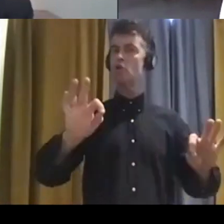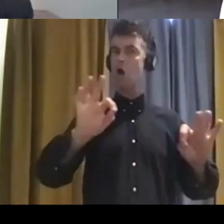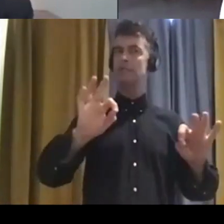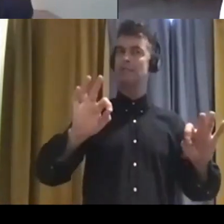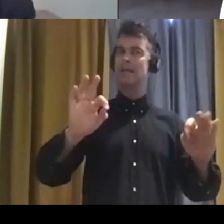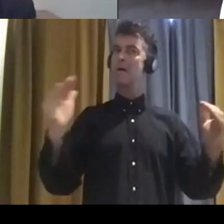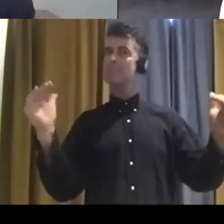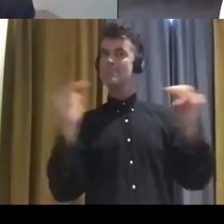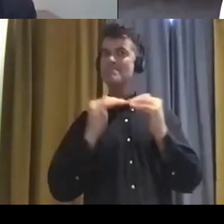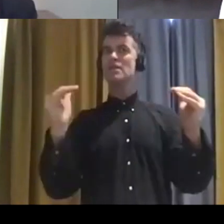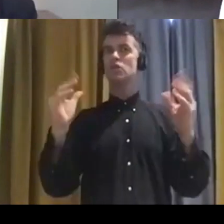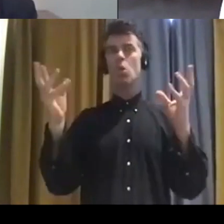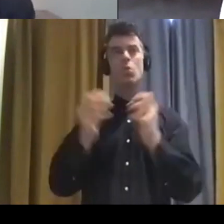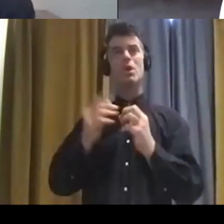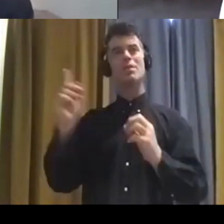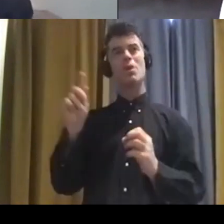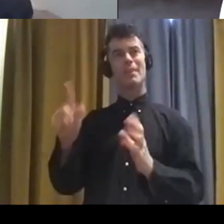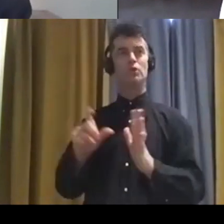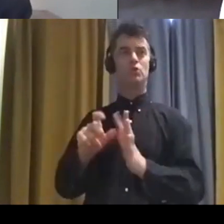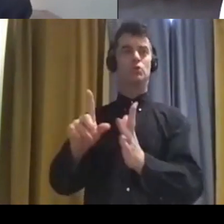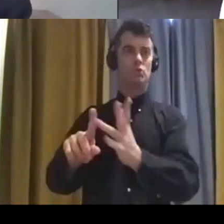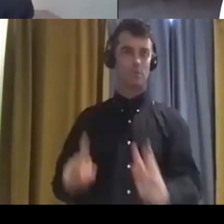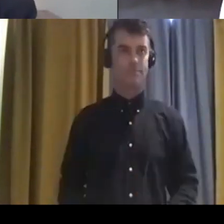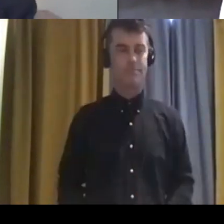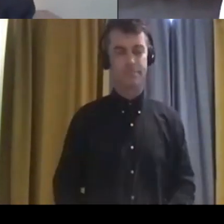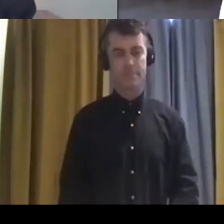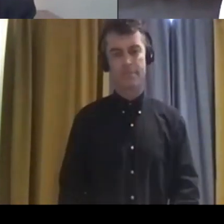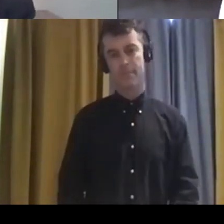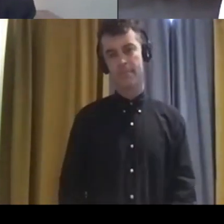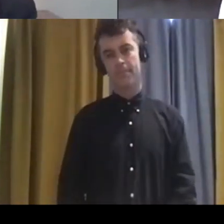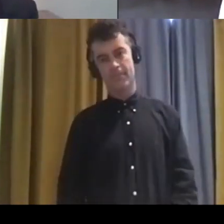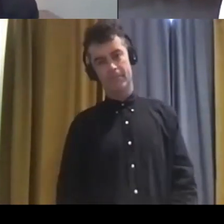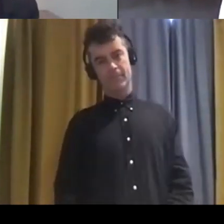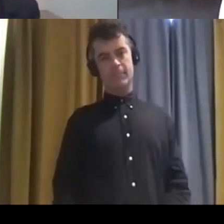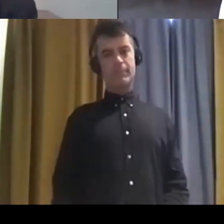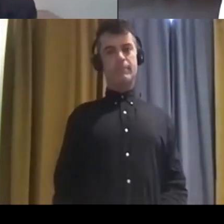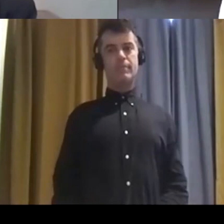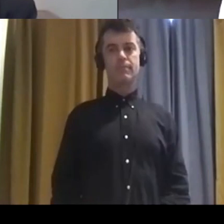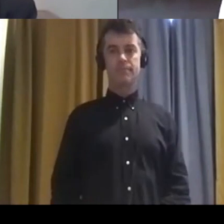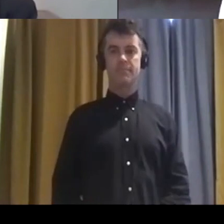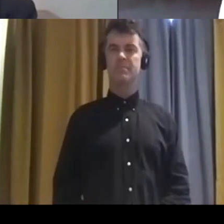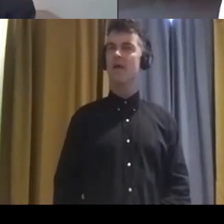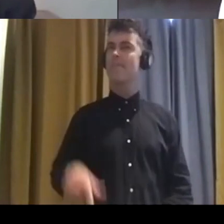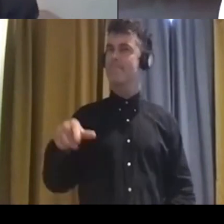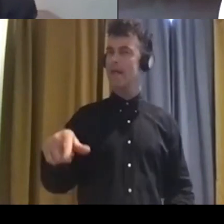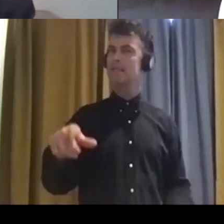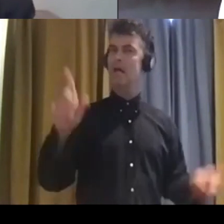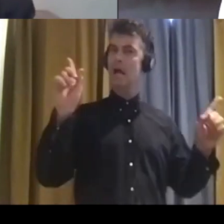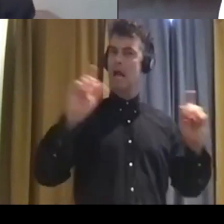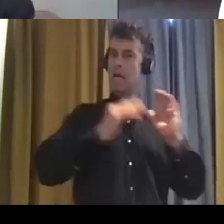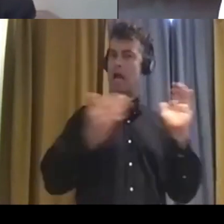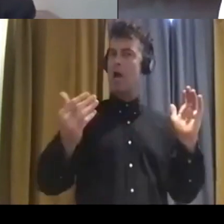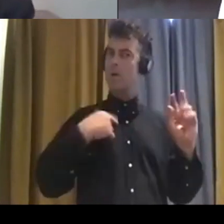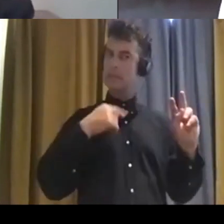been matched by actual activity by companies and that's the trend that we're quite disturbed